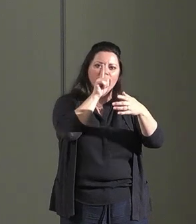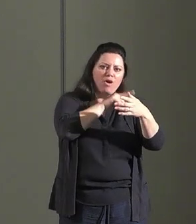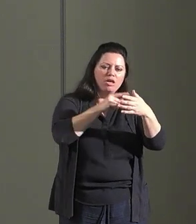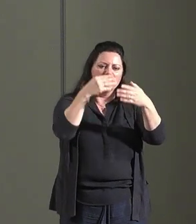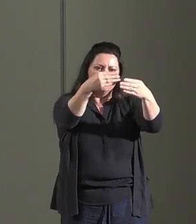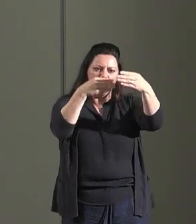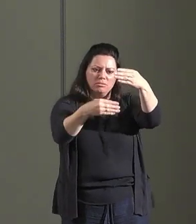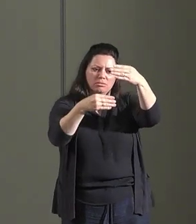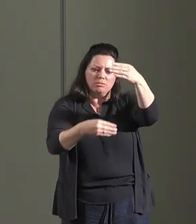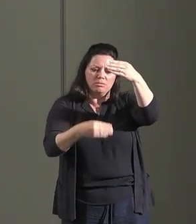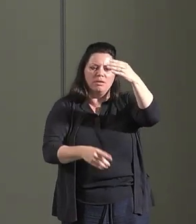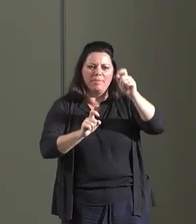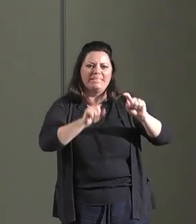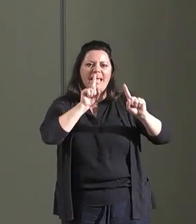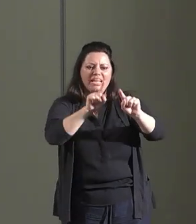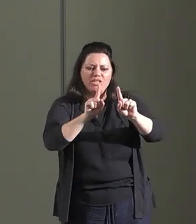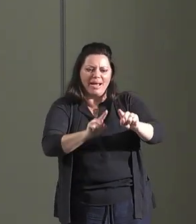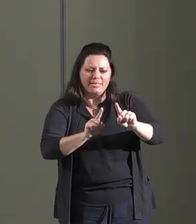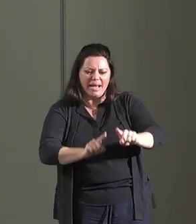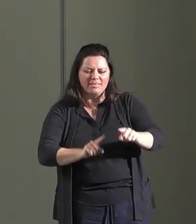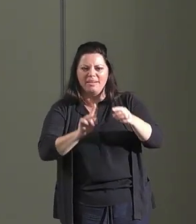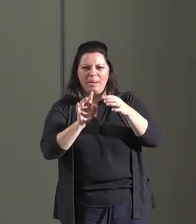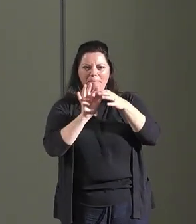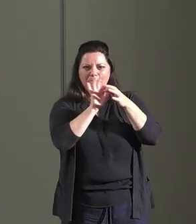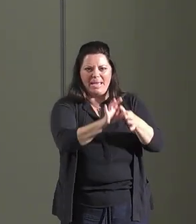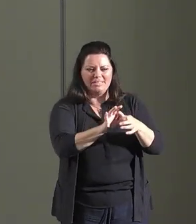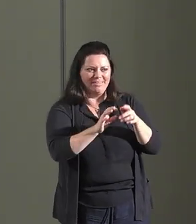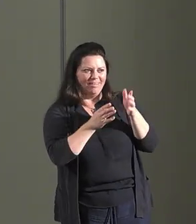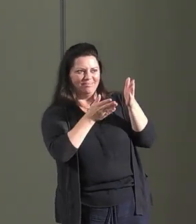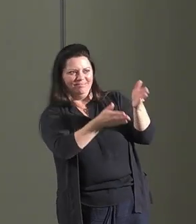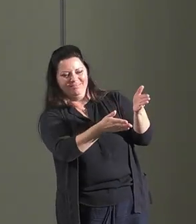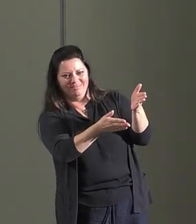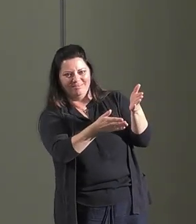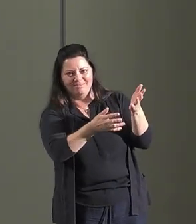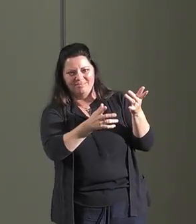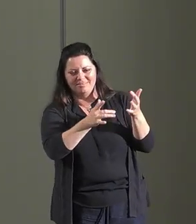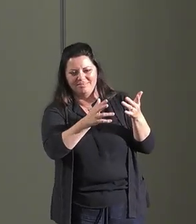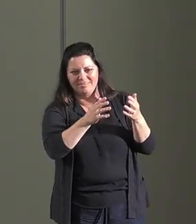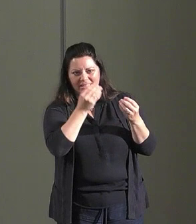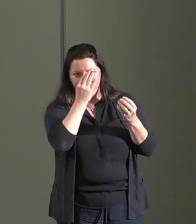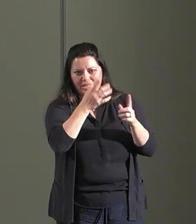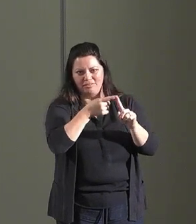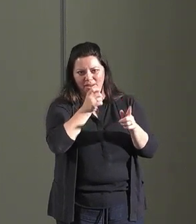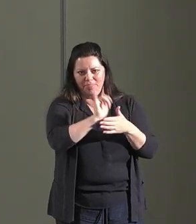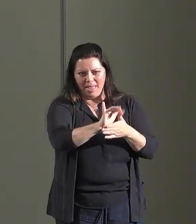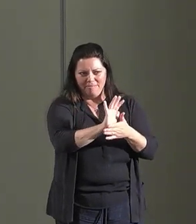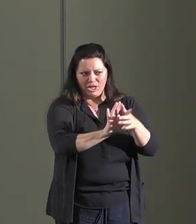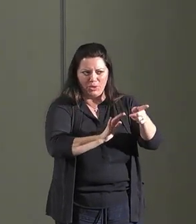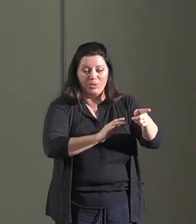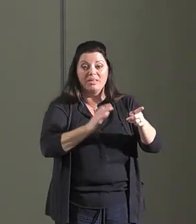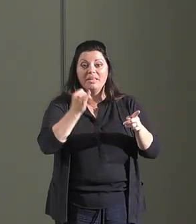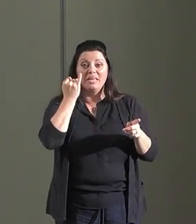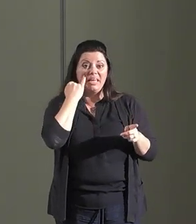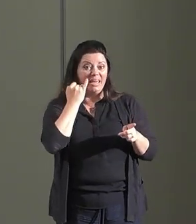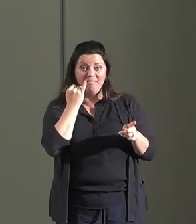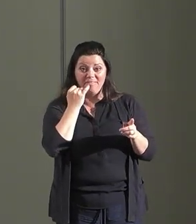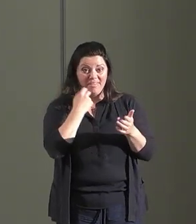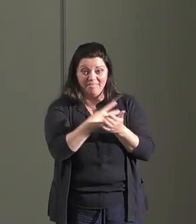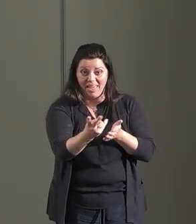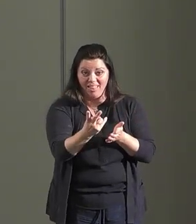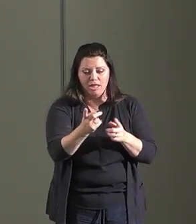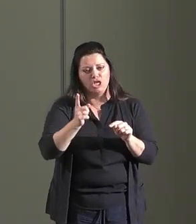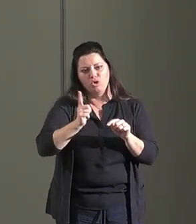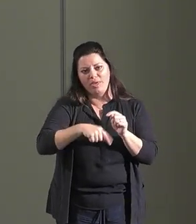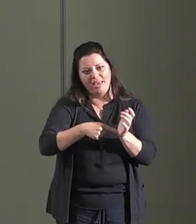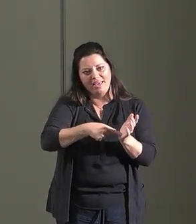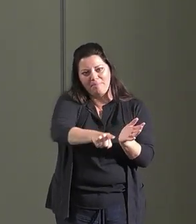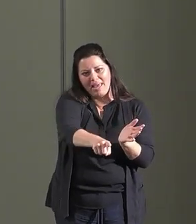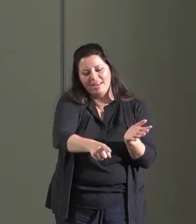based on Arc ana from the video. And if you don't pass this, you can't get paid.